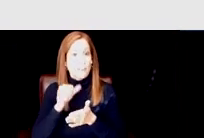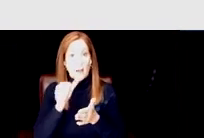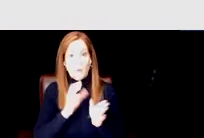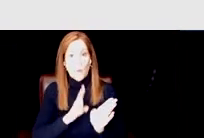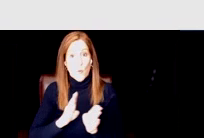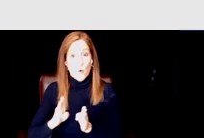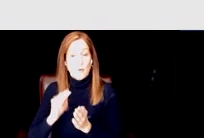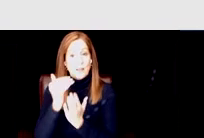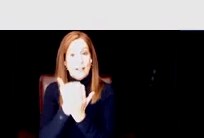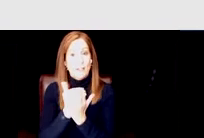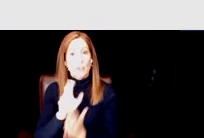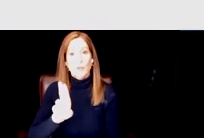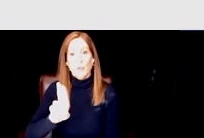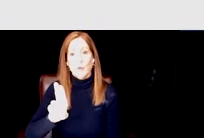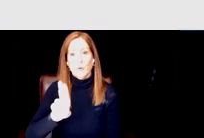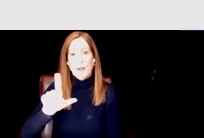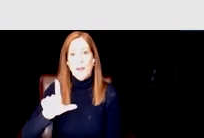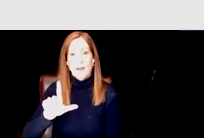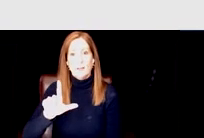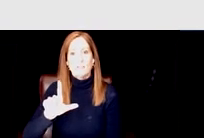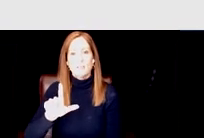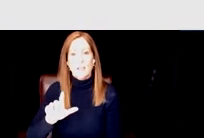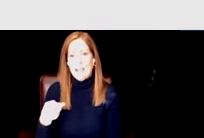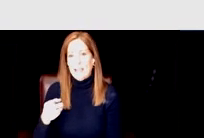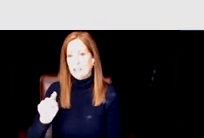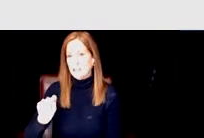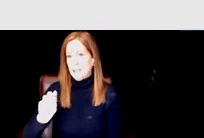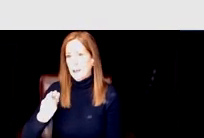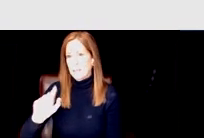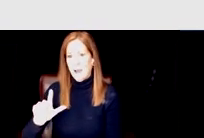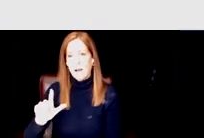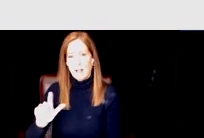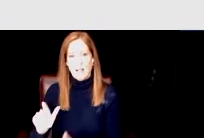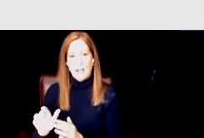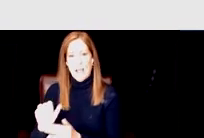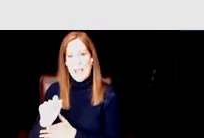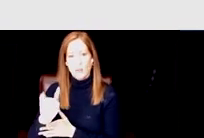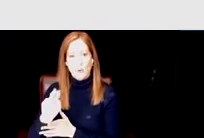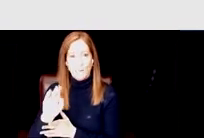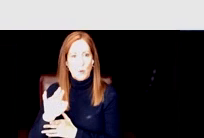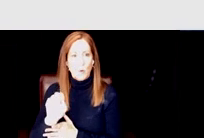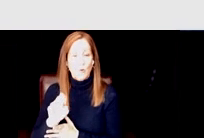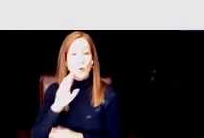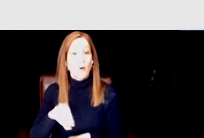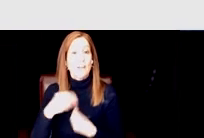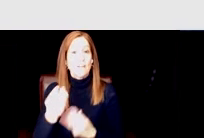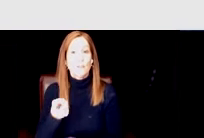ul, HTML attribute, of items for navigation which gave rise to two related items